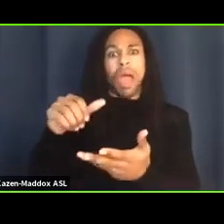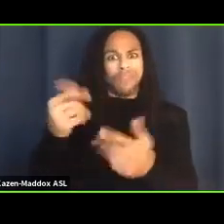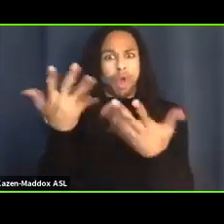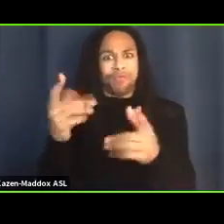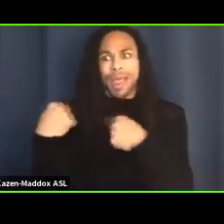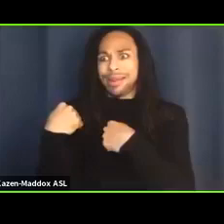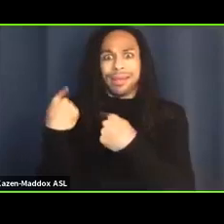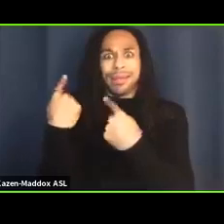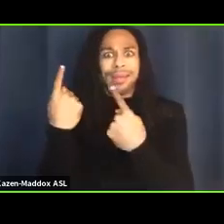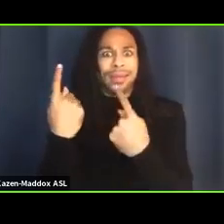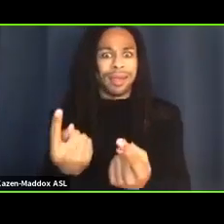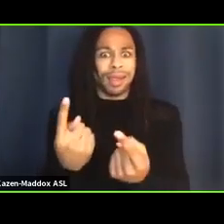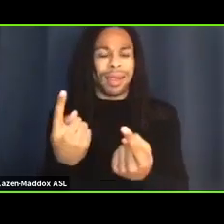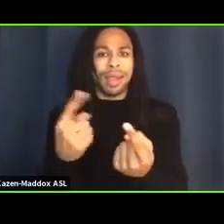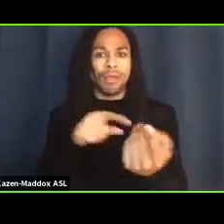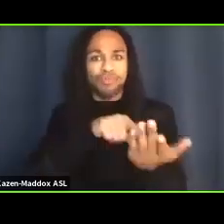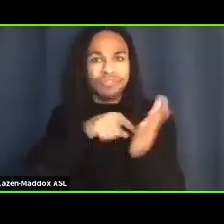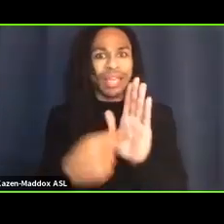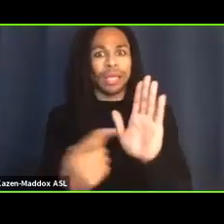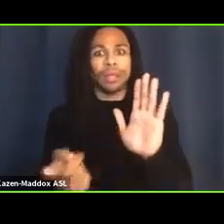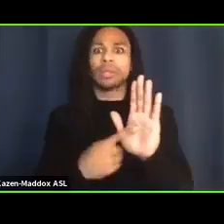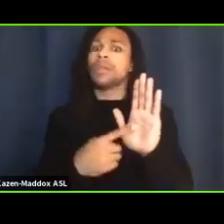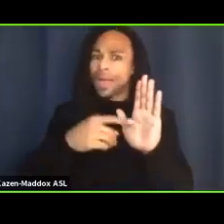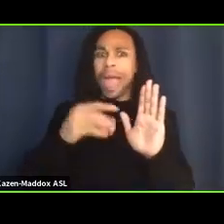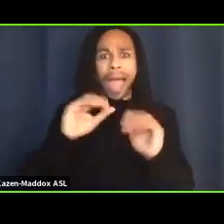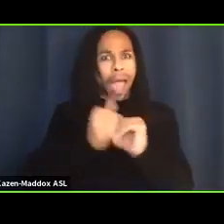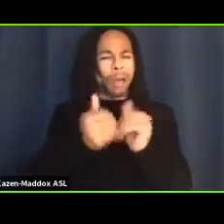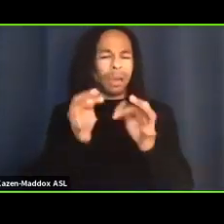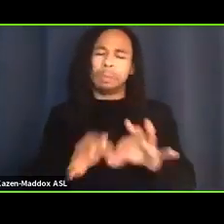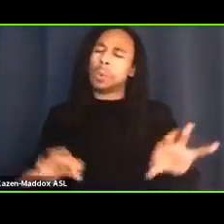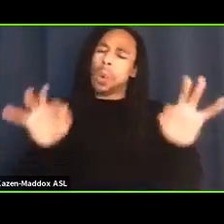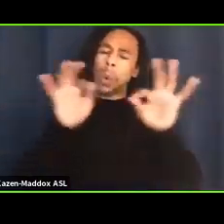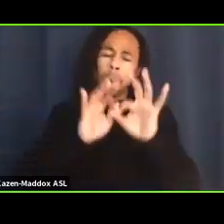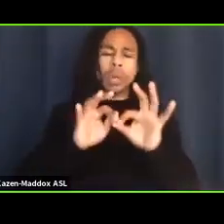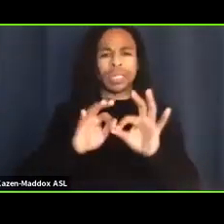the future of New York City and as we help to rebuild, and as we hope to rebuild the